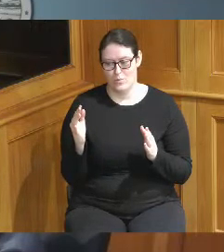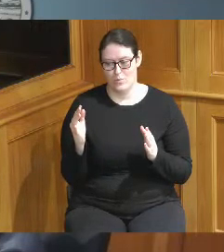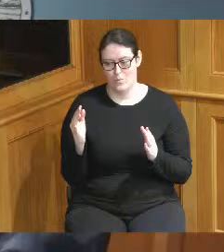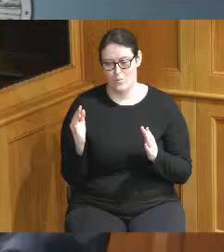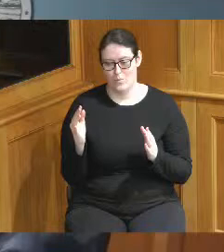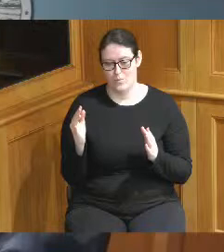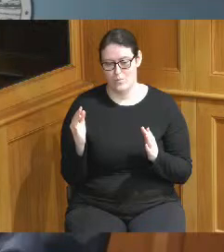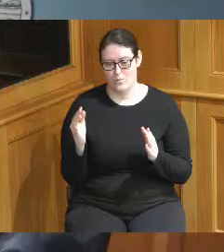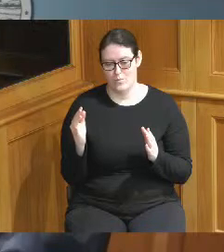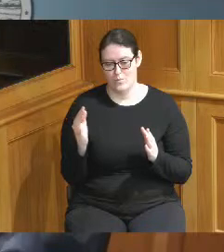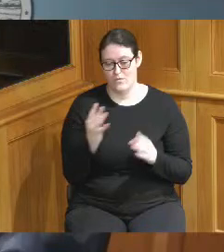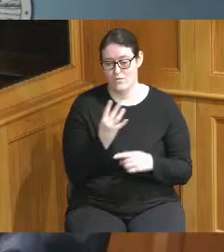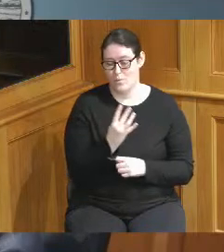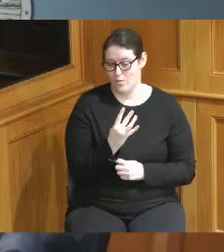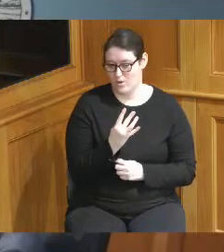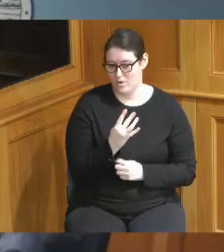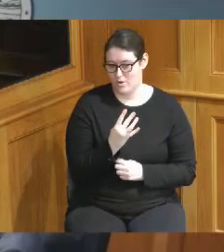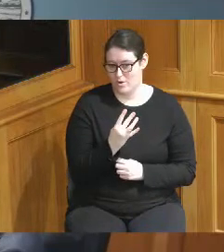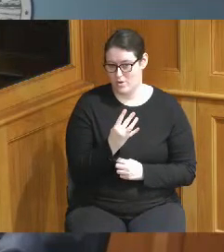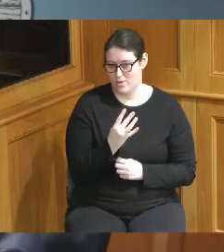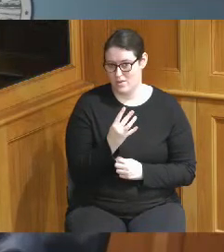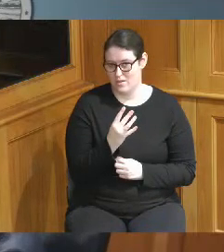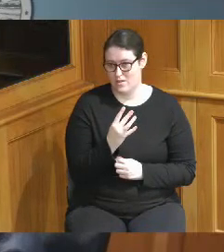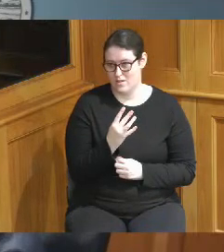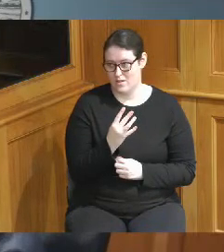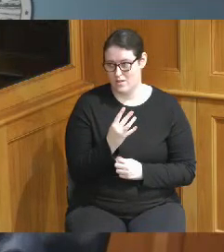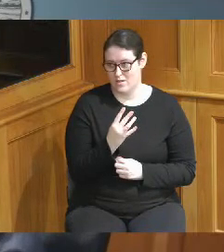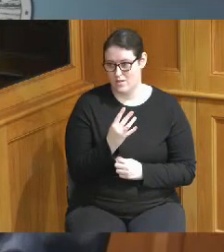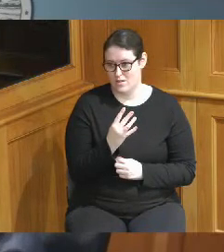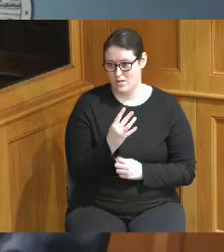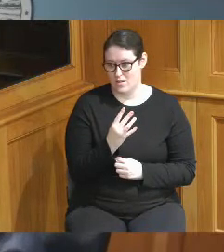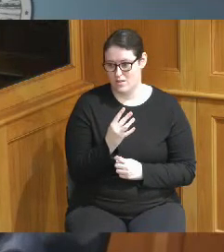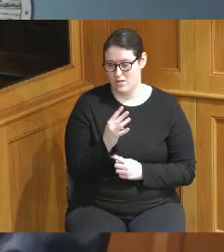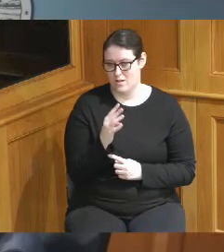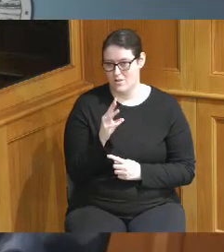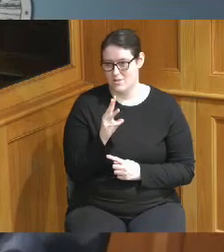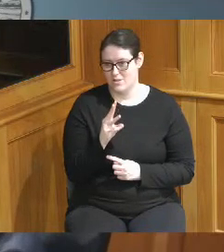of the community that they have now gotten into support of housing and apartments nursing homes